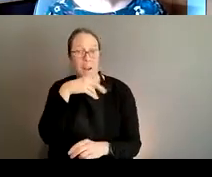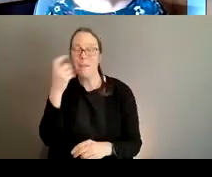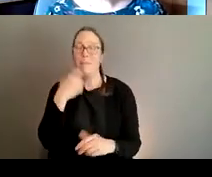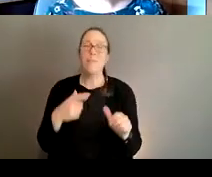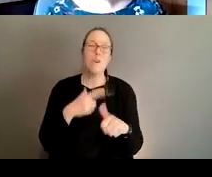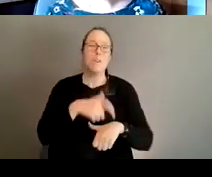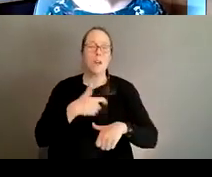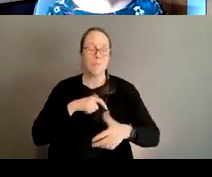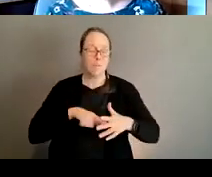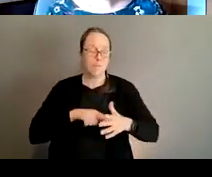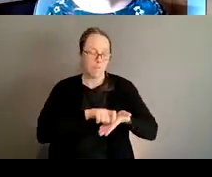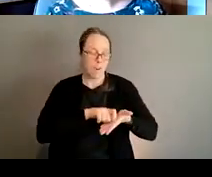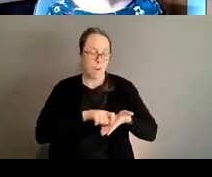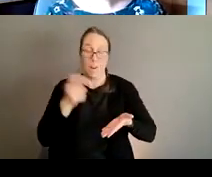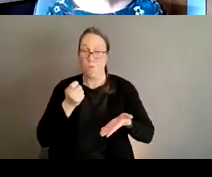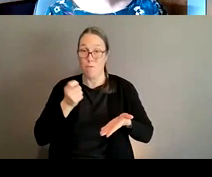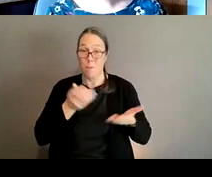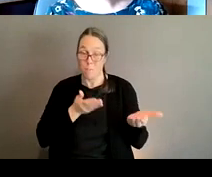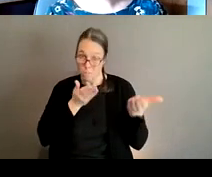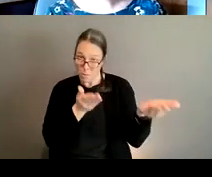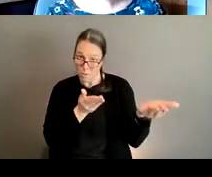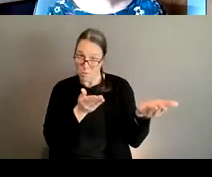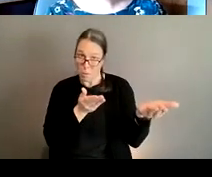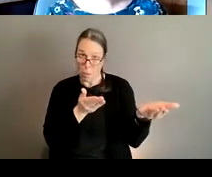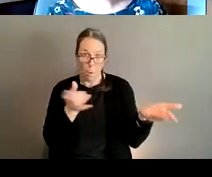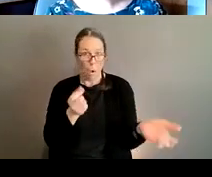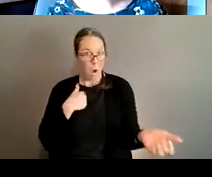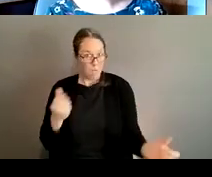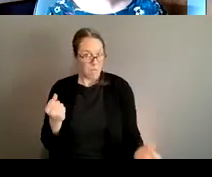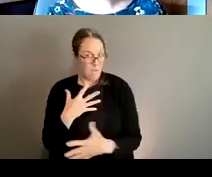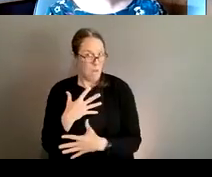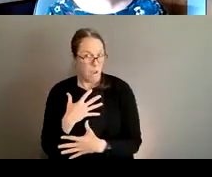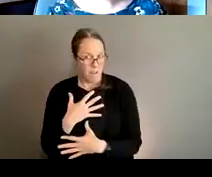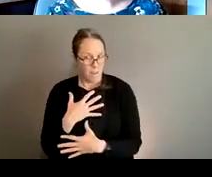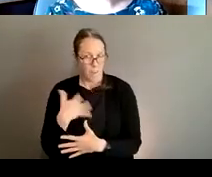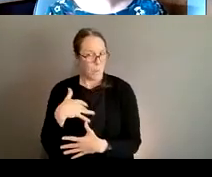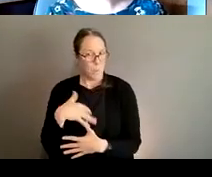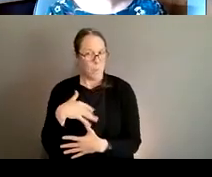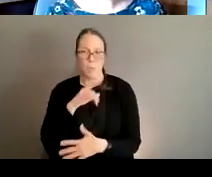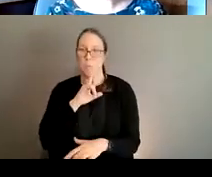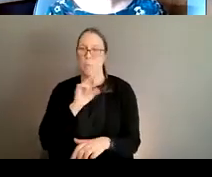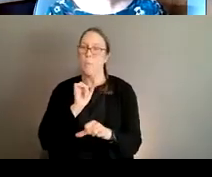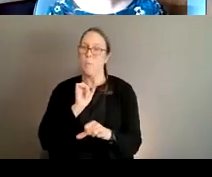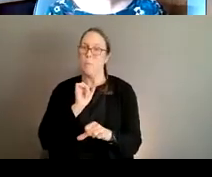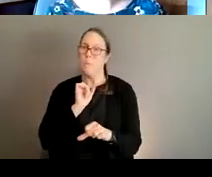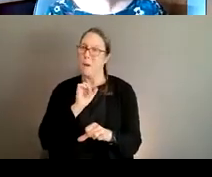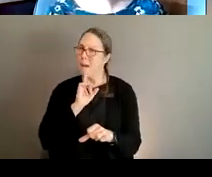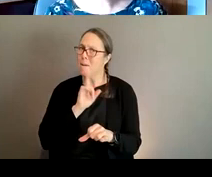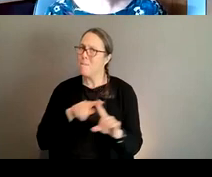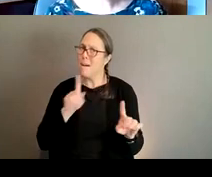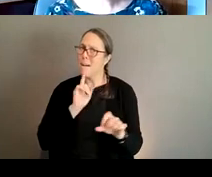LEAD proposals it was pretty terrifying. And it actually is really not and shouldn't be.